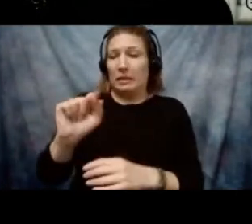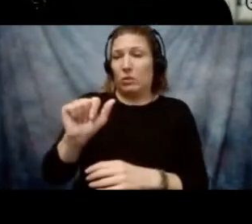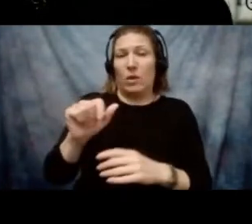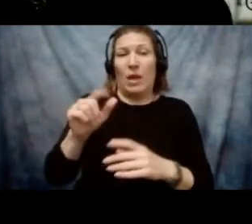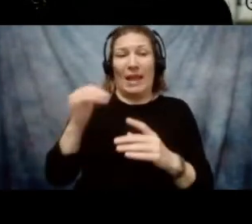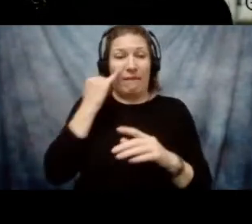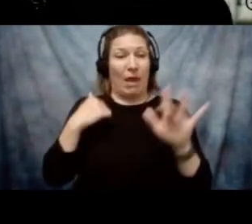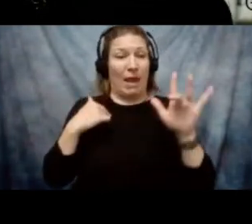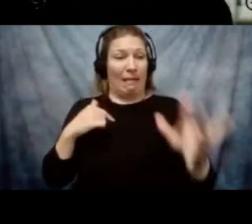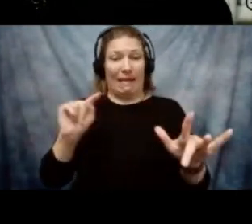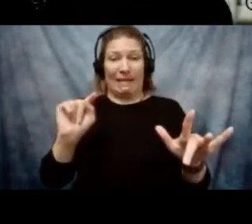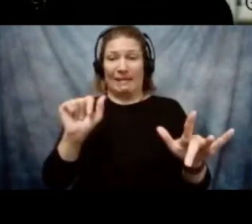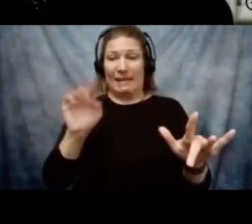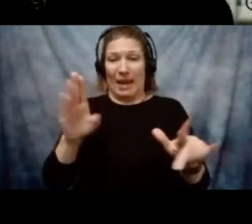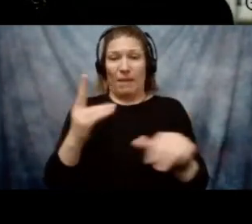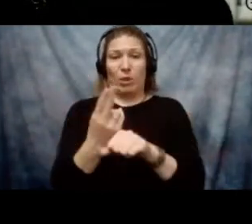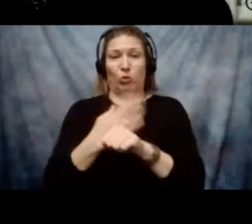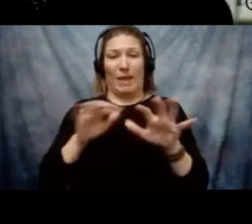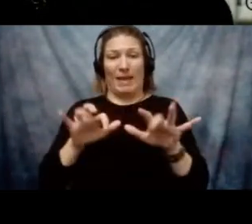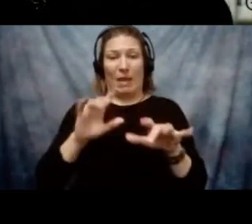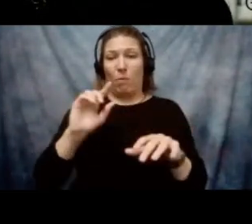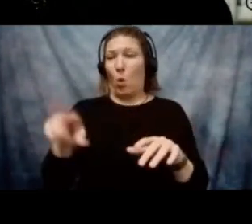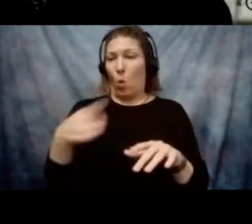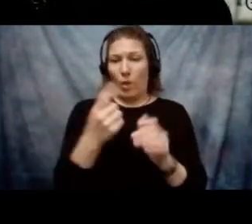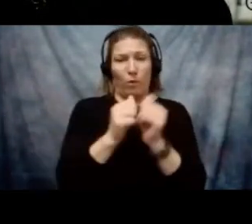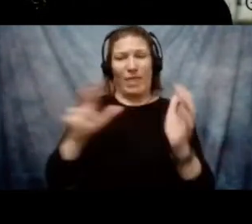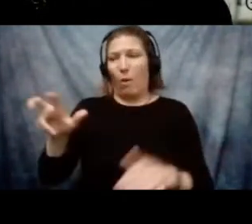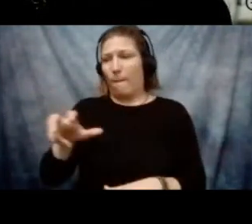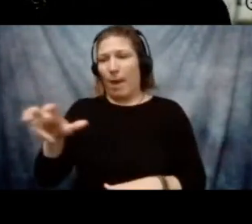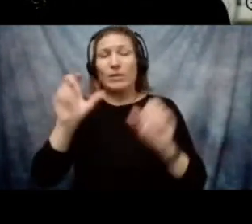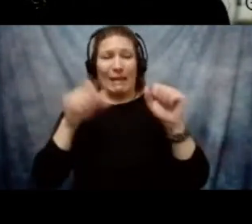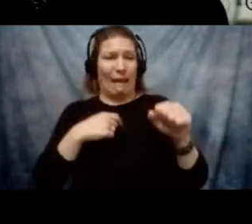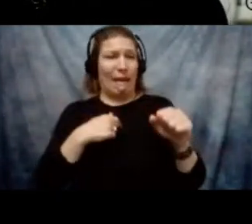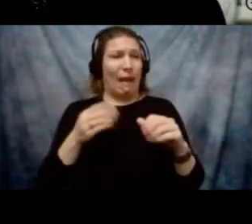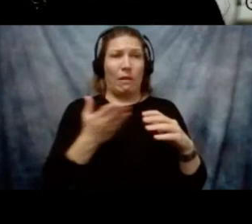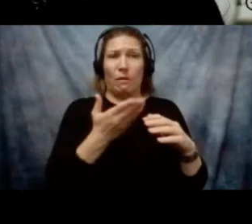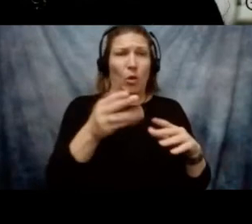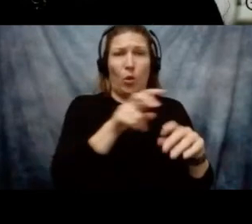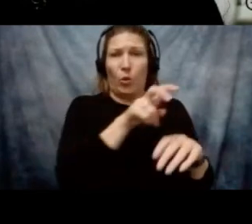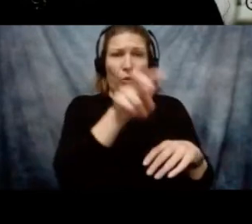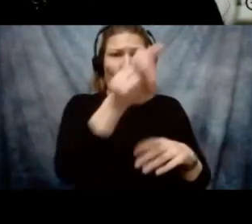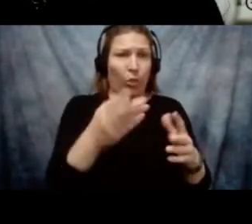images that you want alt text for that are that are useful and meaningful um and then the color